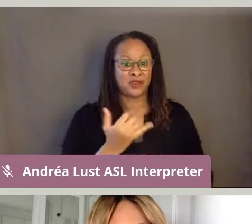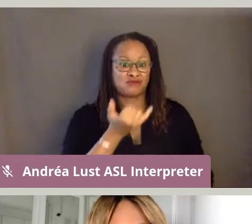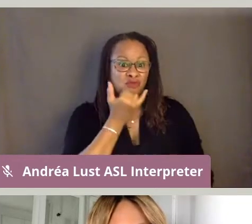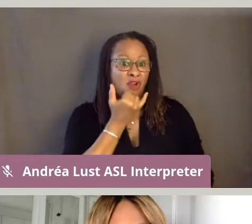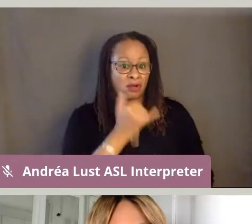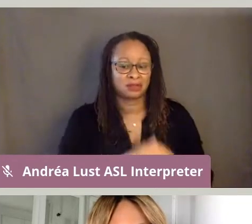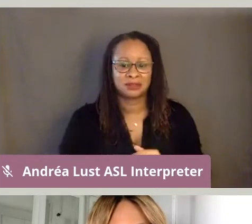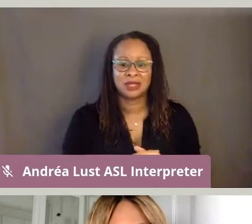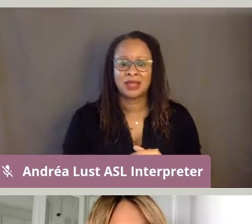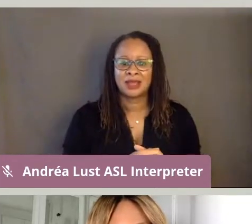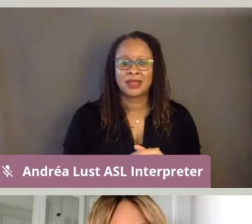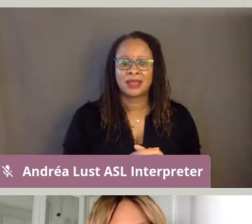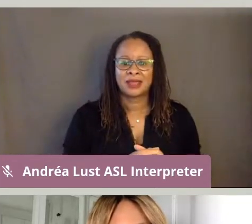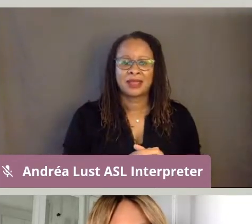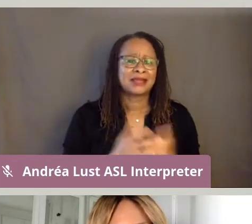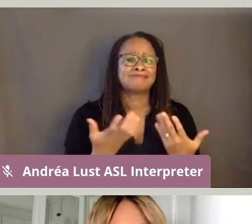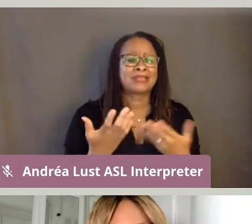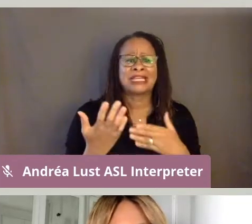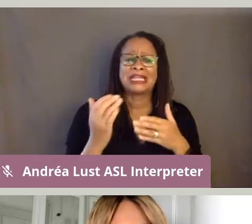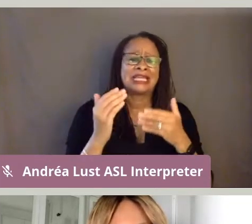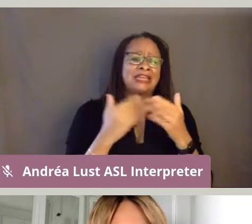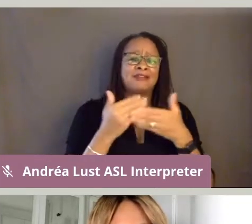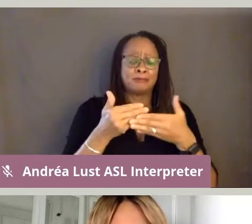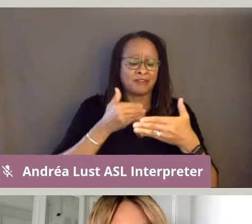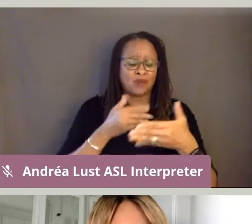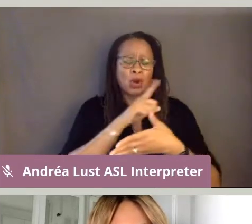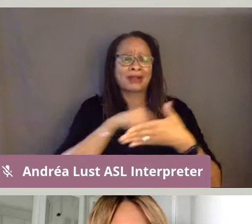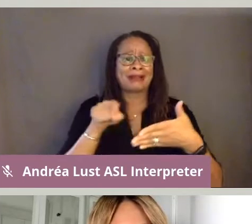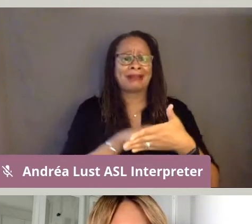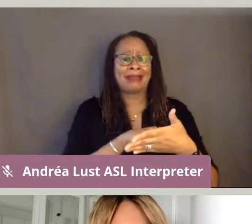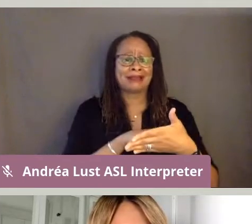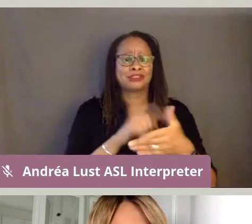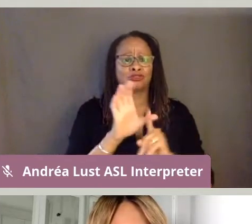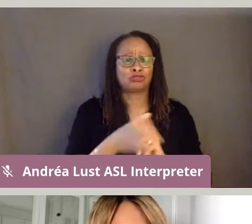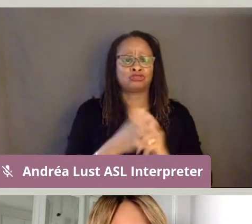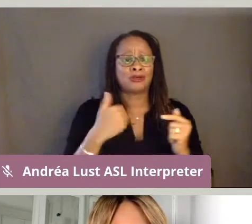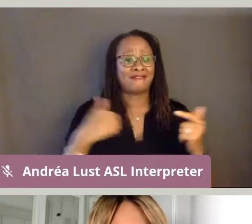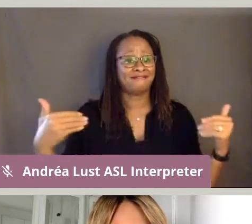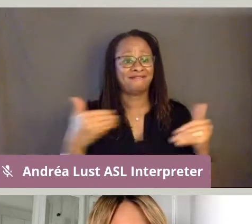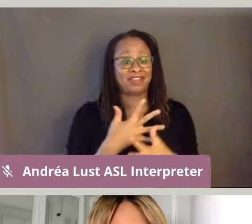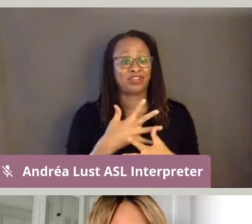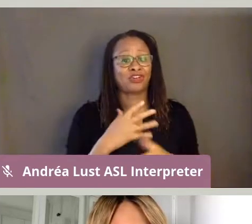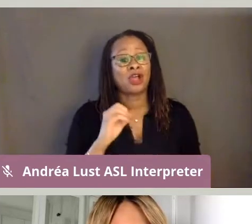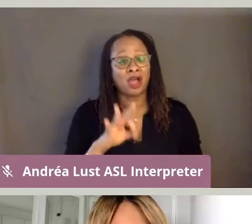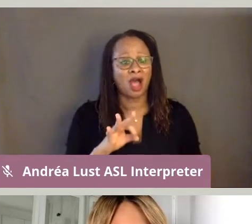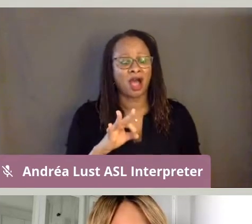and even before canceled culture, right, there's just this fear of being ostracized